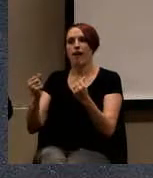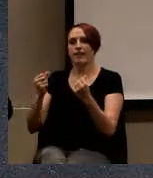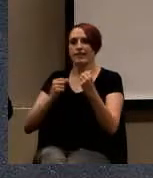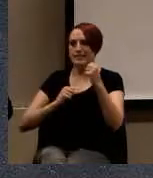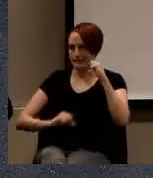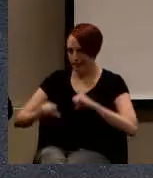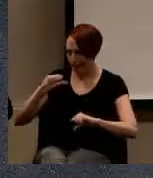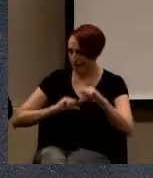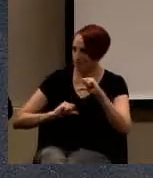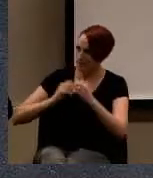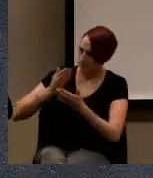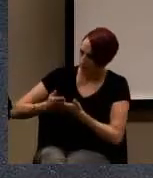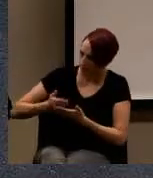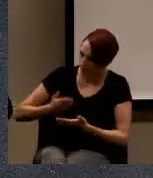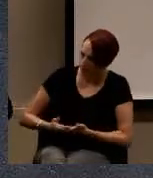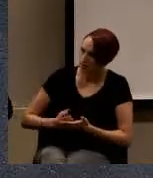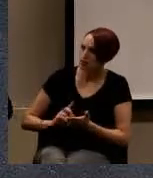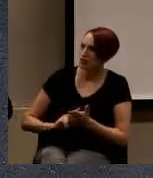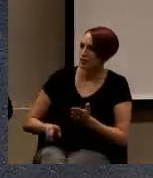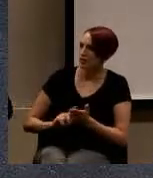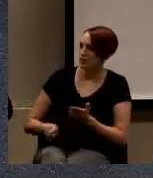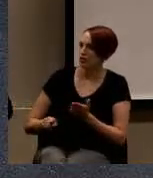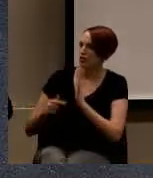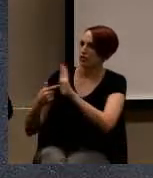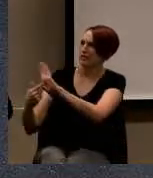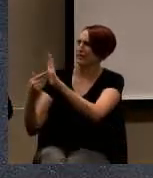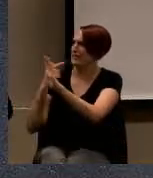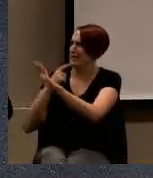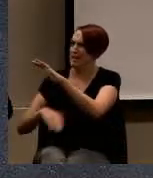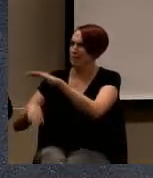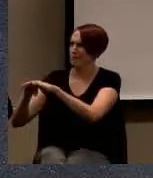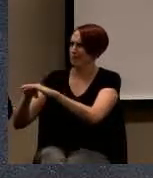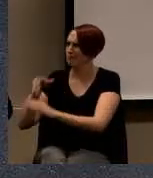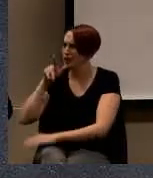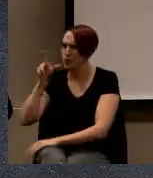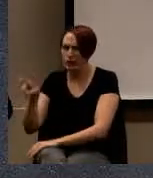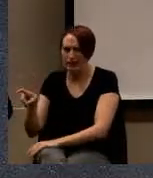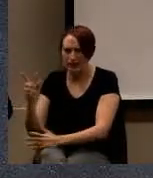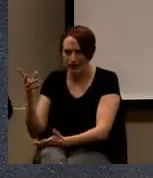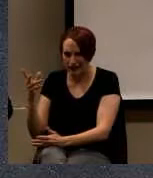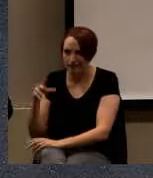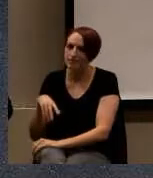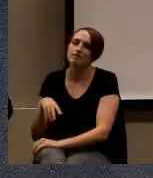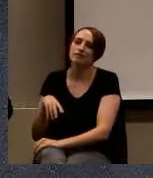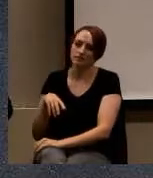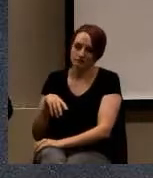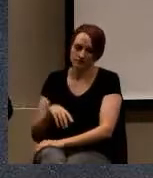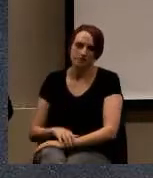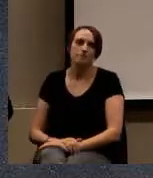really solid research to justify whatever measure it is we're supporting.